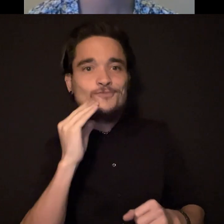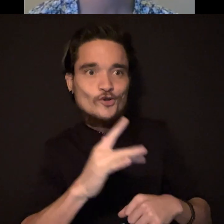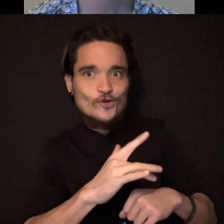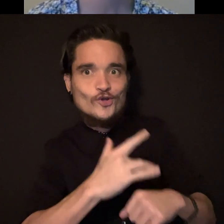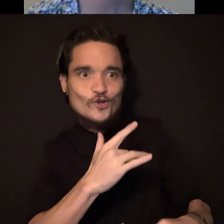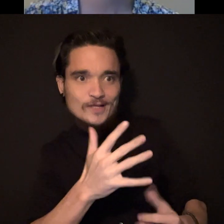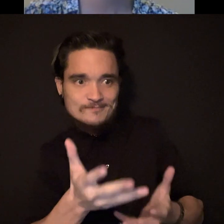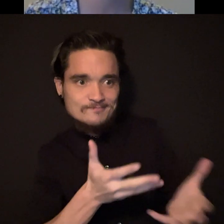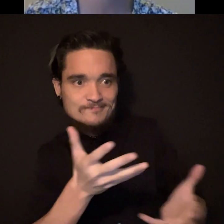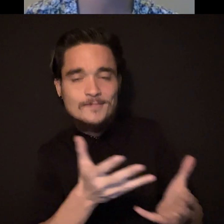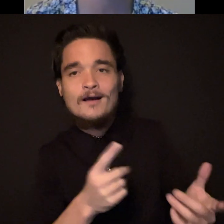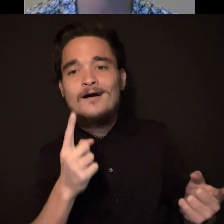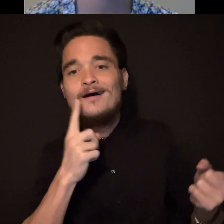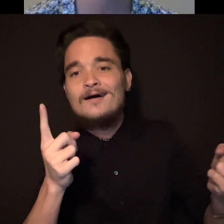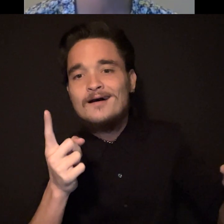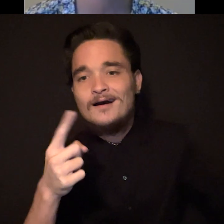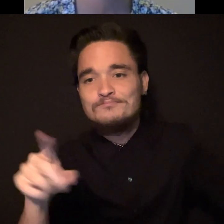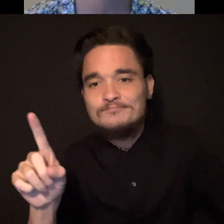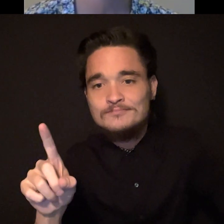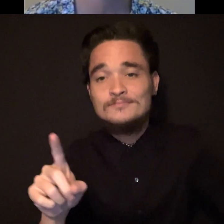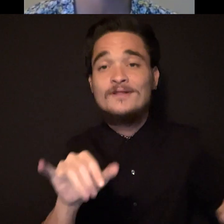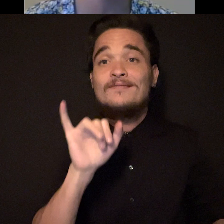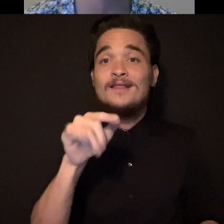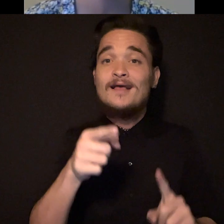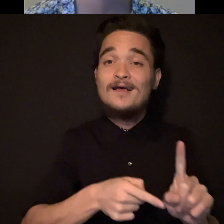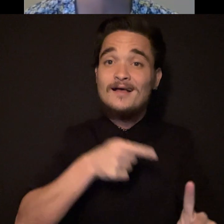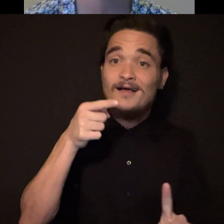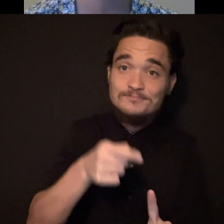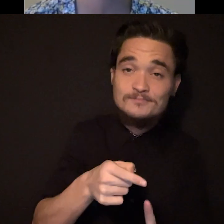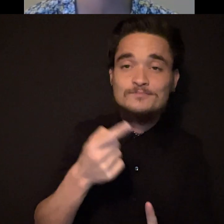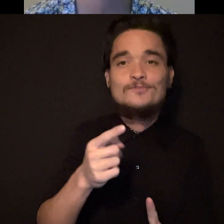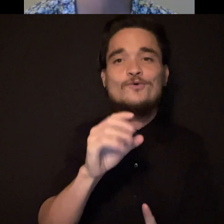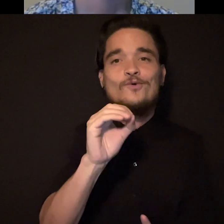those services targeted at children ages zero to three with a disability.